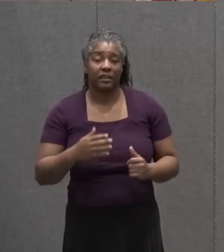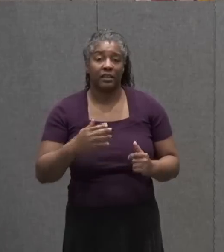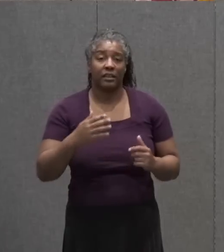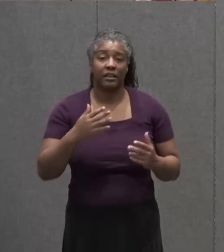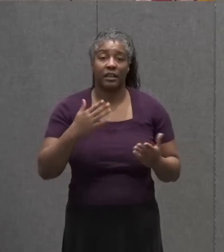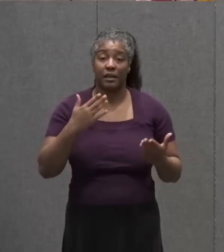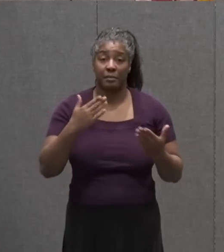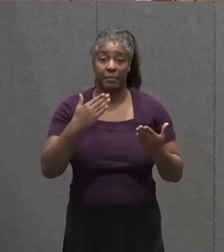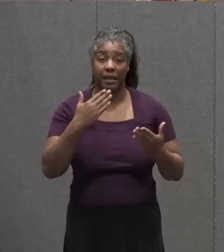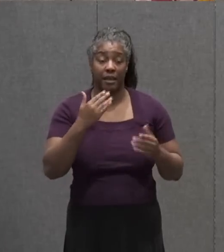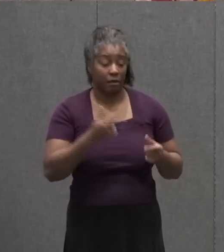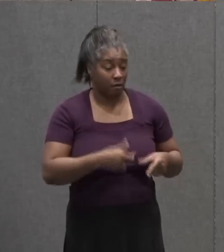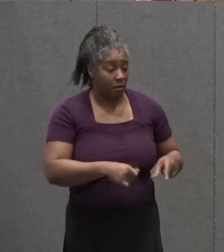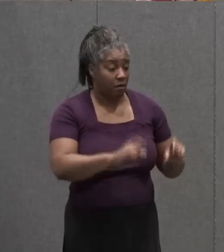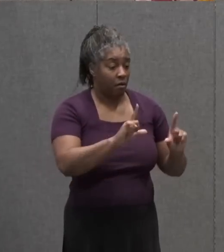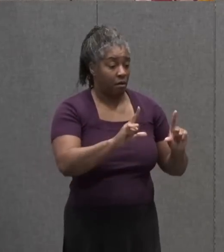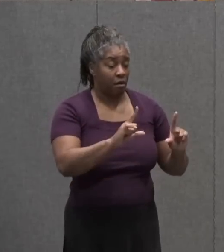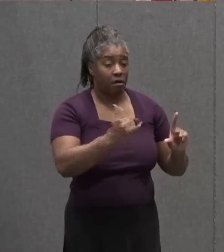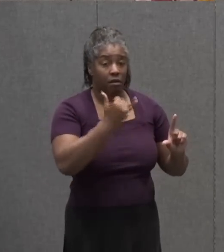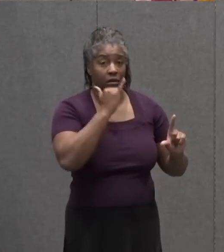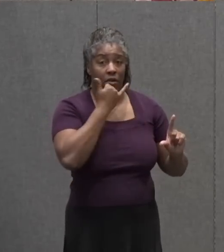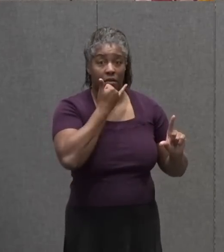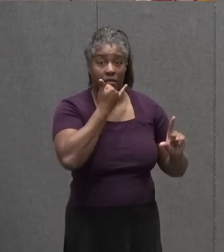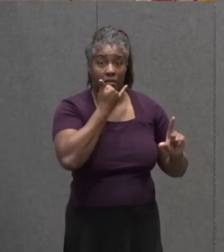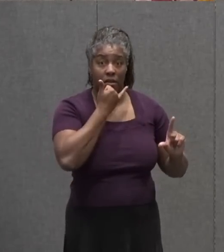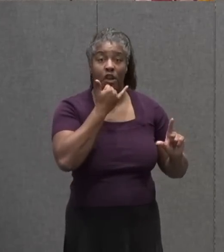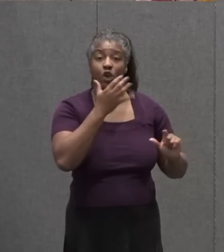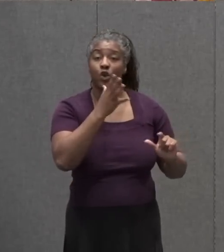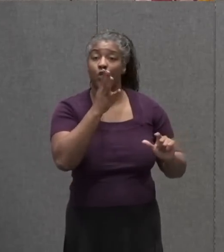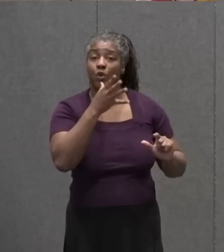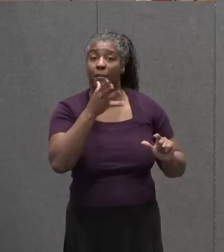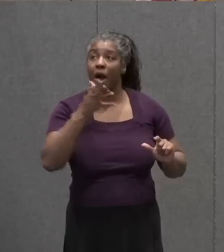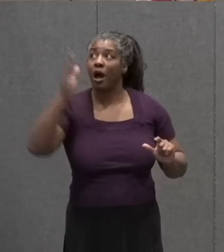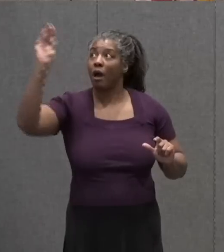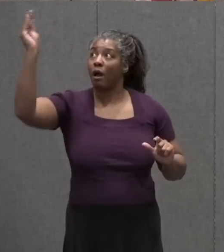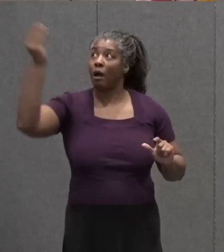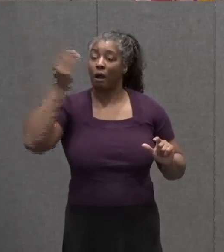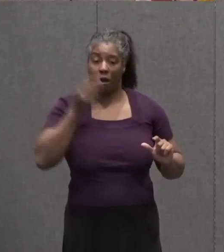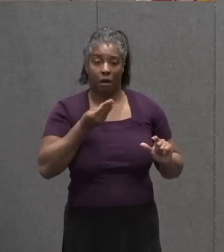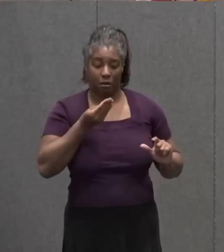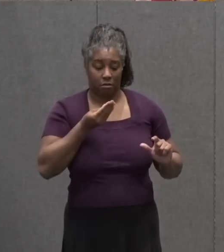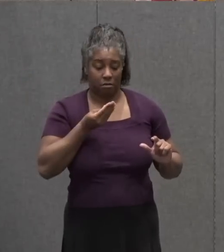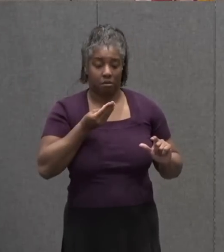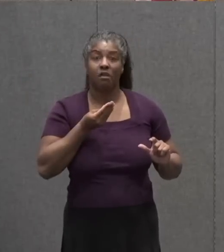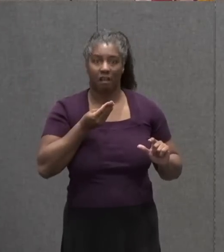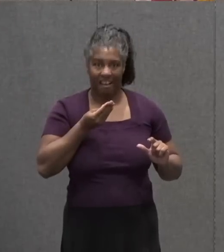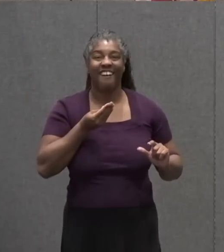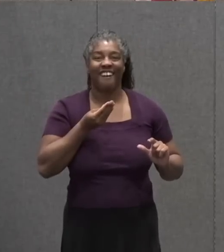Go on the website. Maybe you were searching of pictures for hearts